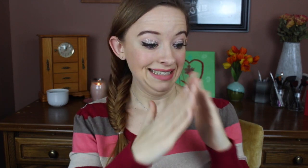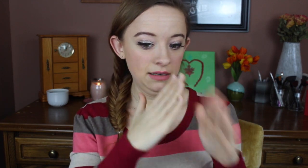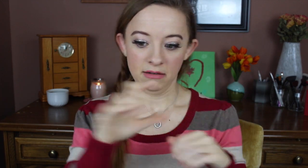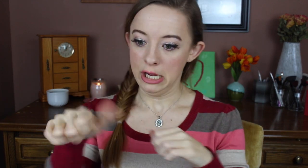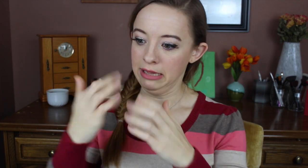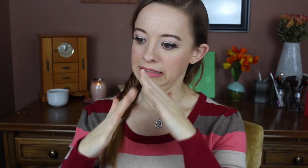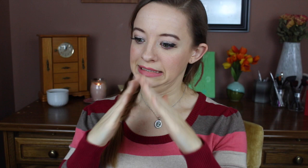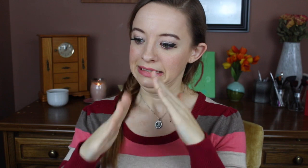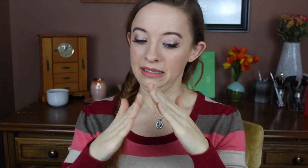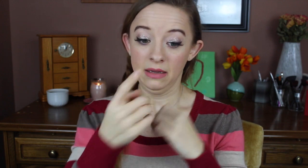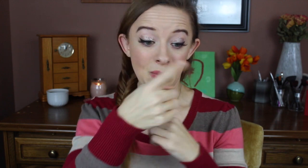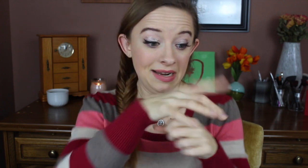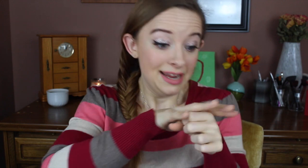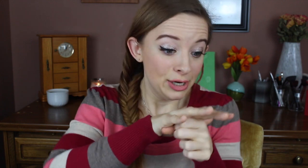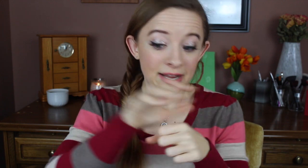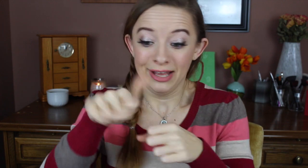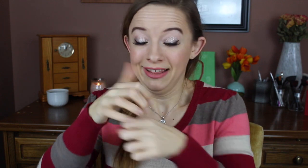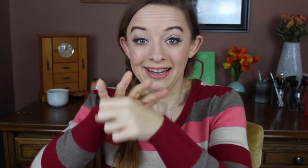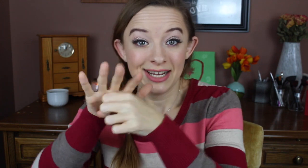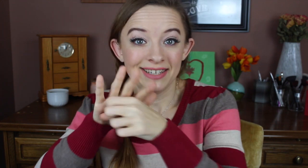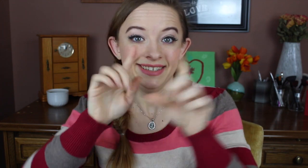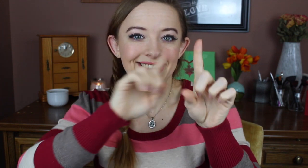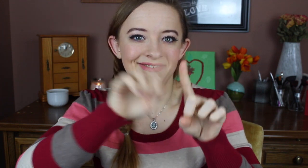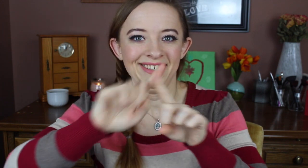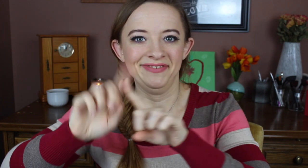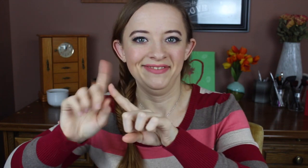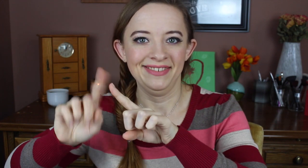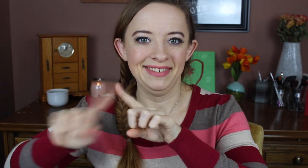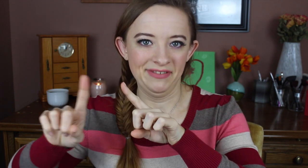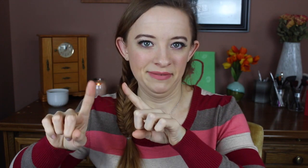languages. You know one city and another city, or just one area and another